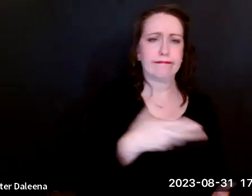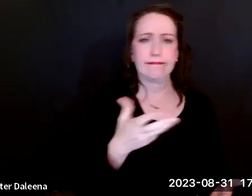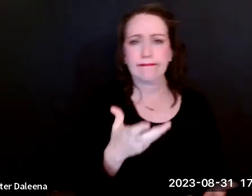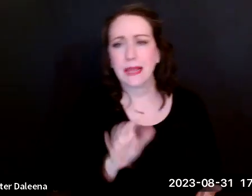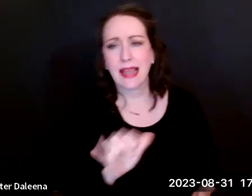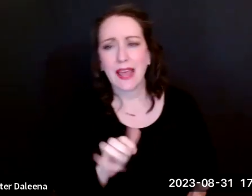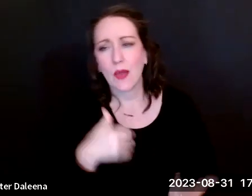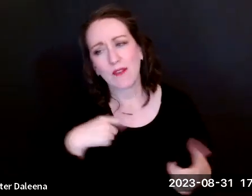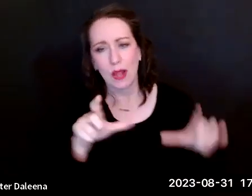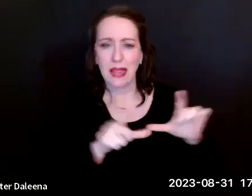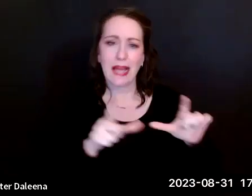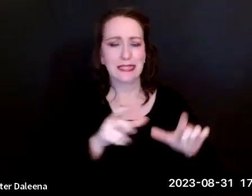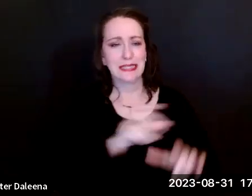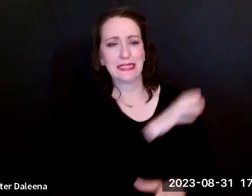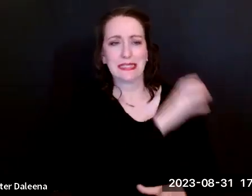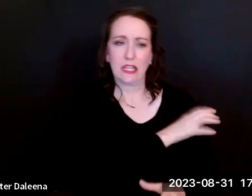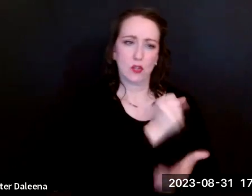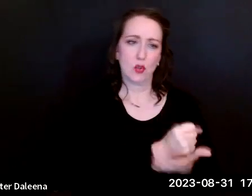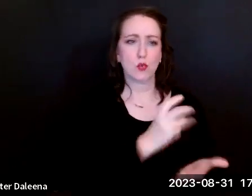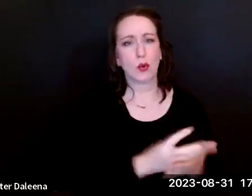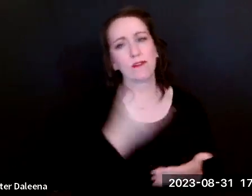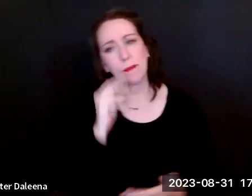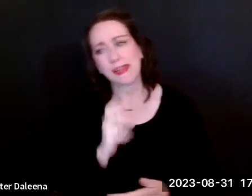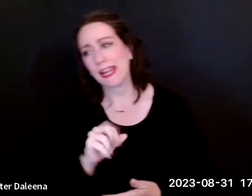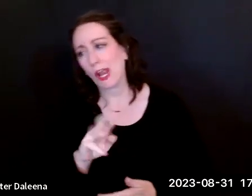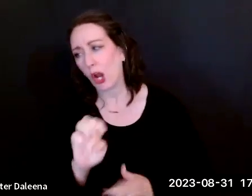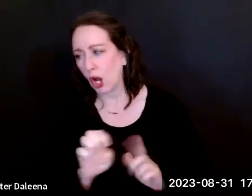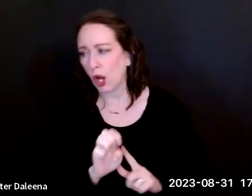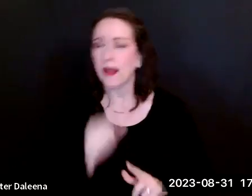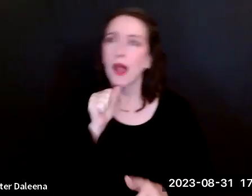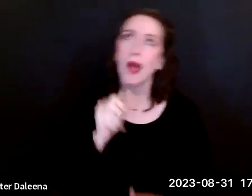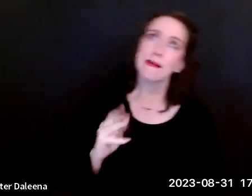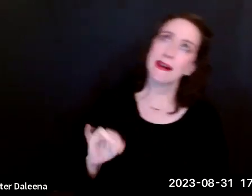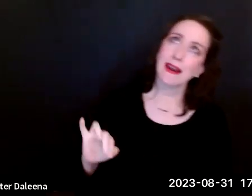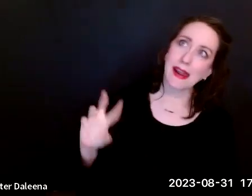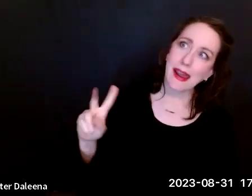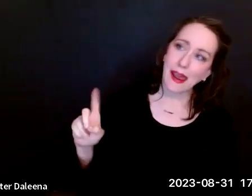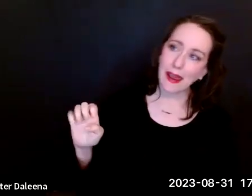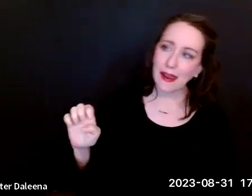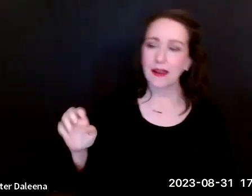have to be licensed clinical social worker for Medicare but not Medicaid and I'm like if if they